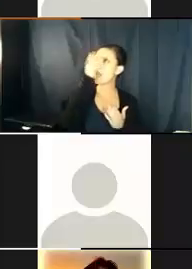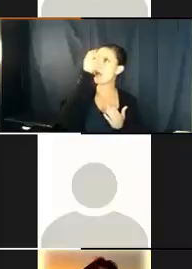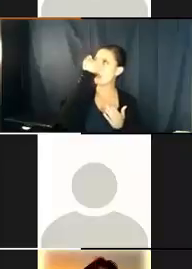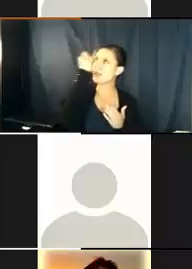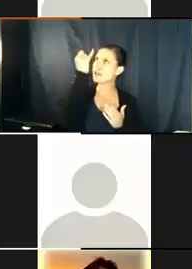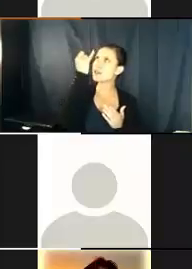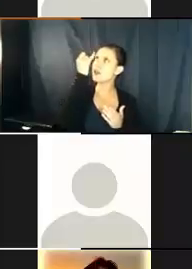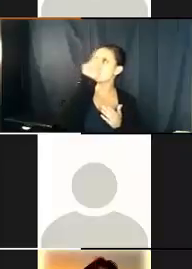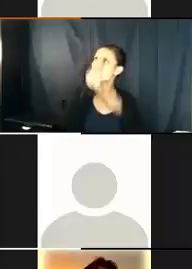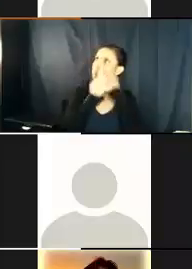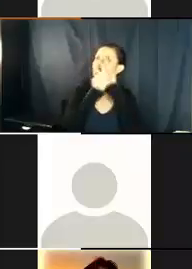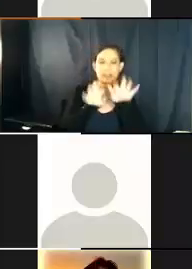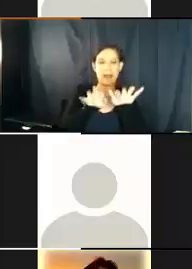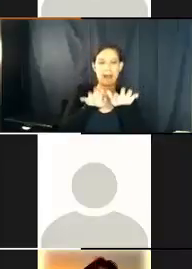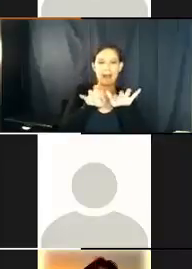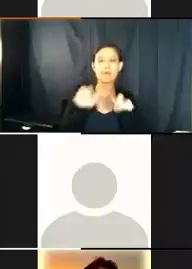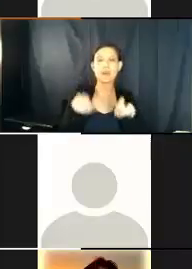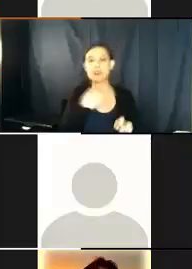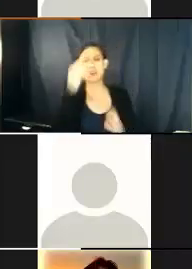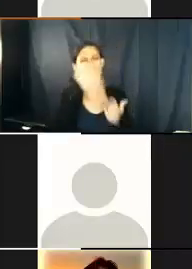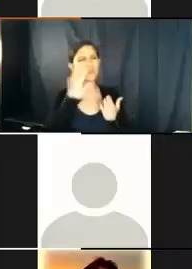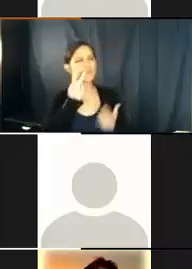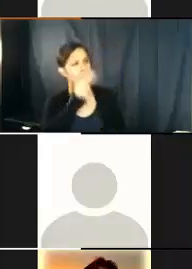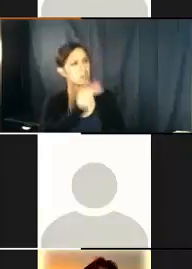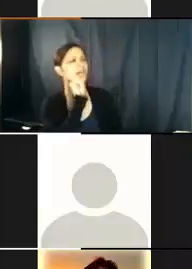you know and it may take them a couple of hours to think through what they want to say